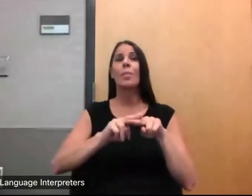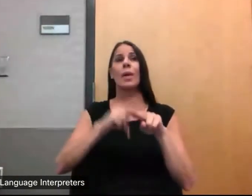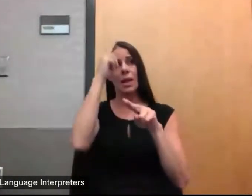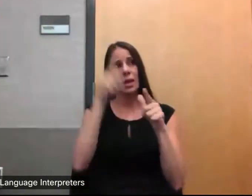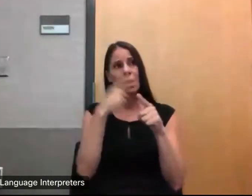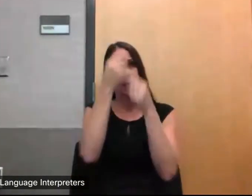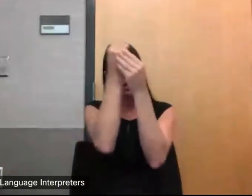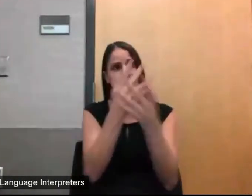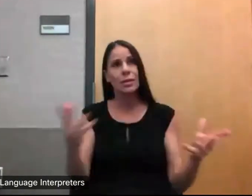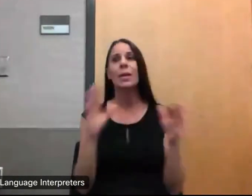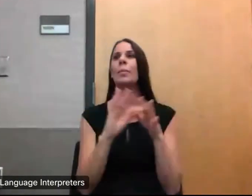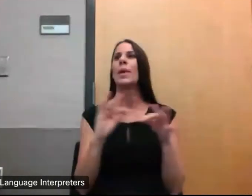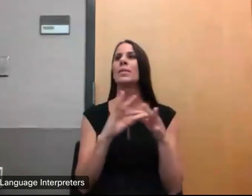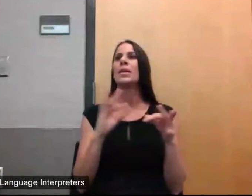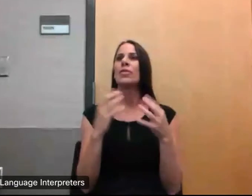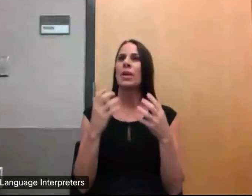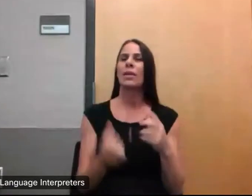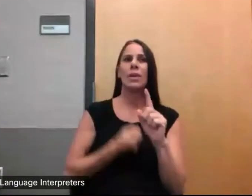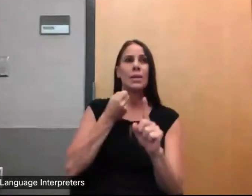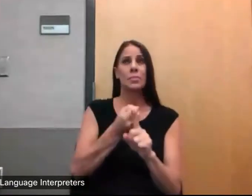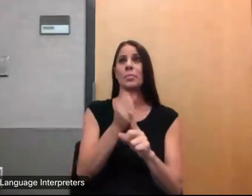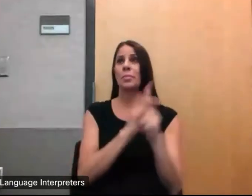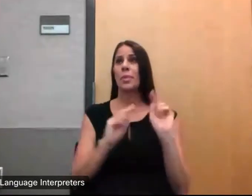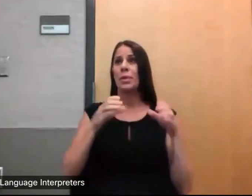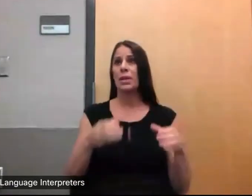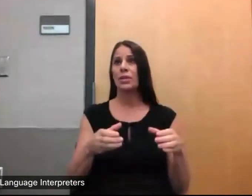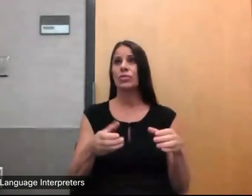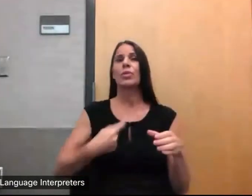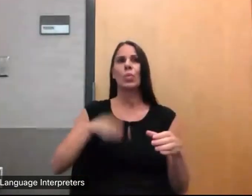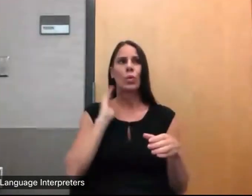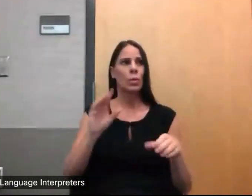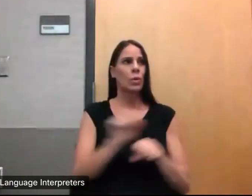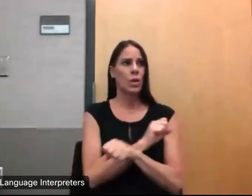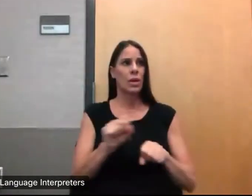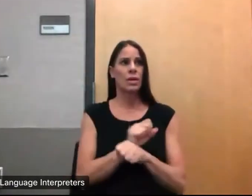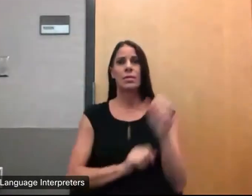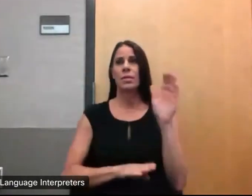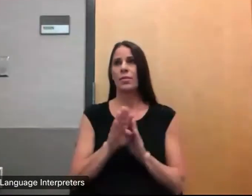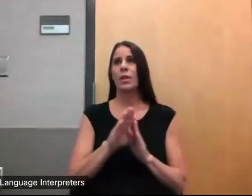really heavily impacted populations. And so we'll be working on building those relationships too. I think you're right that they're going to